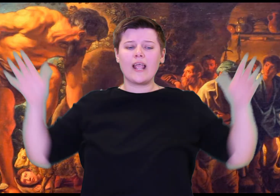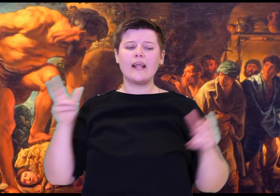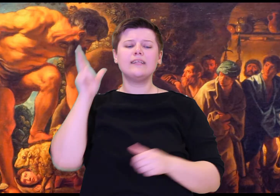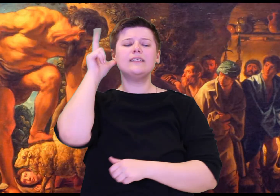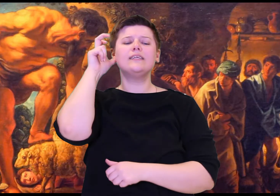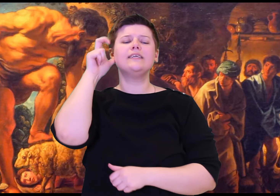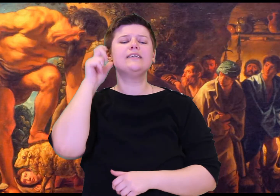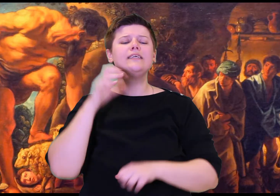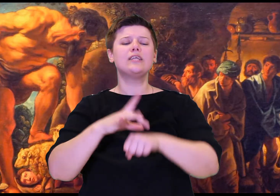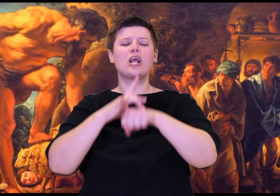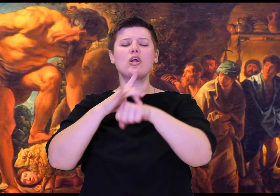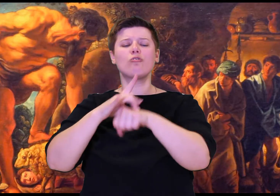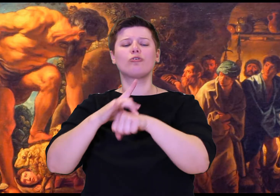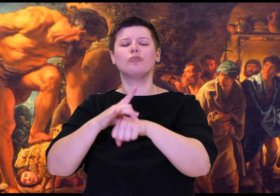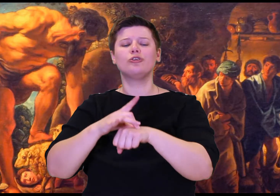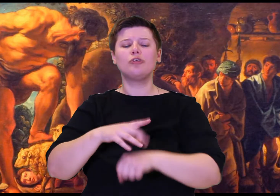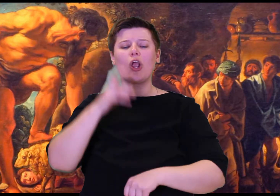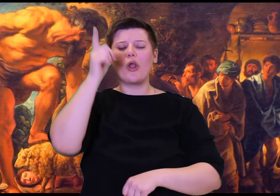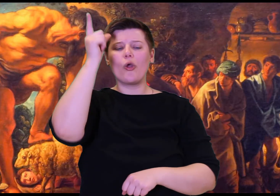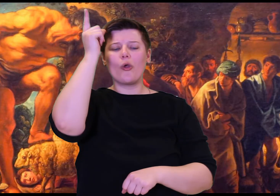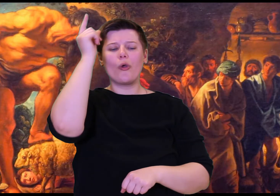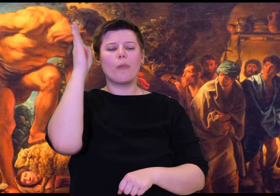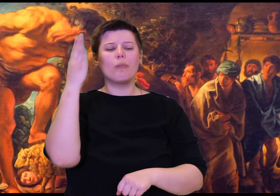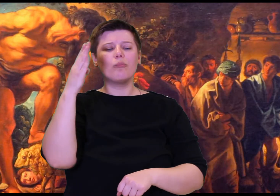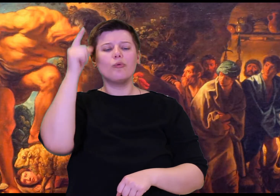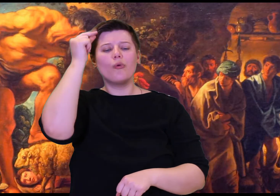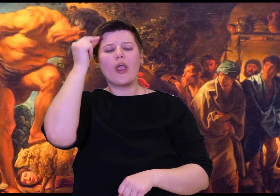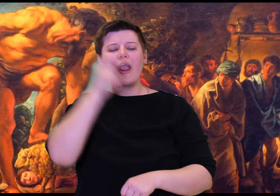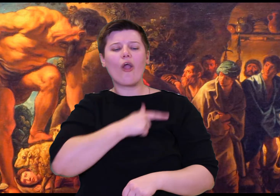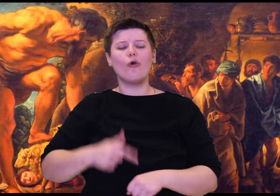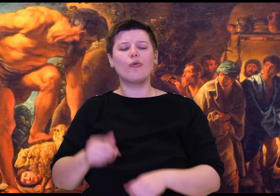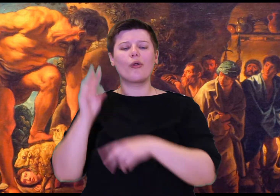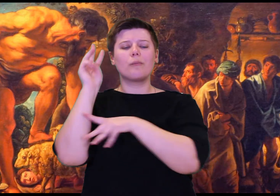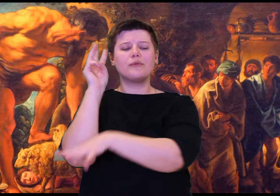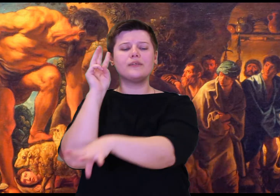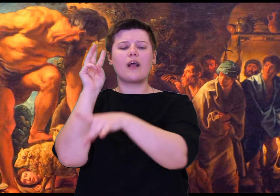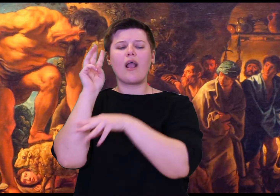though no one else, not god nor man, can do it.'